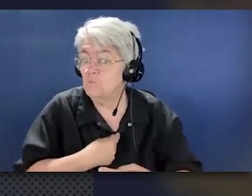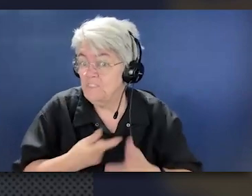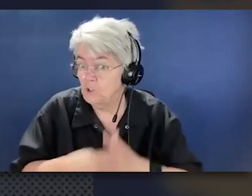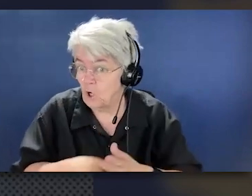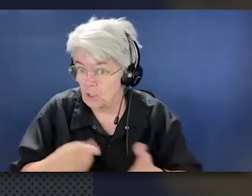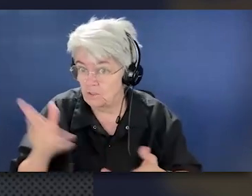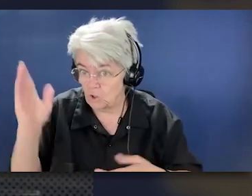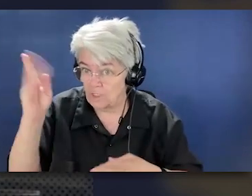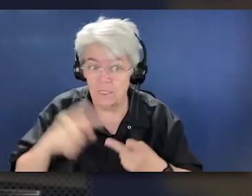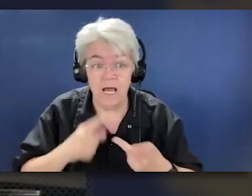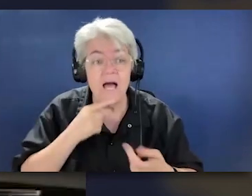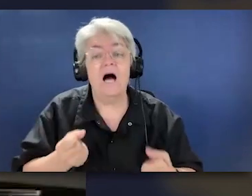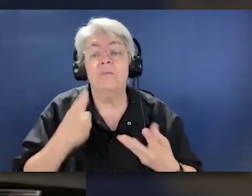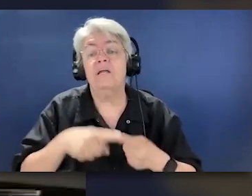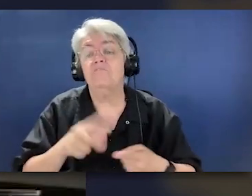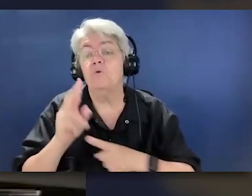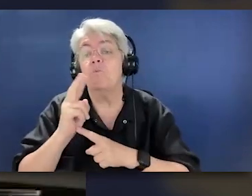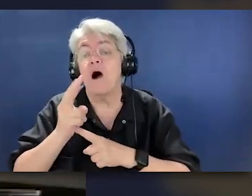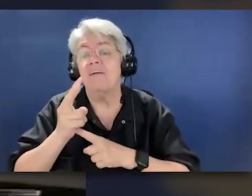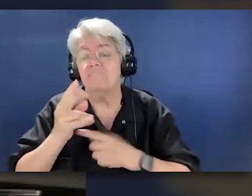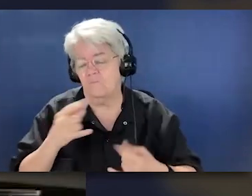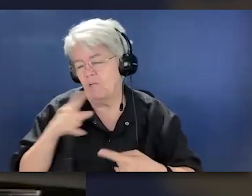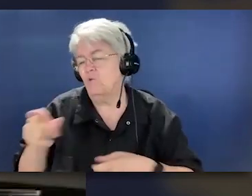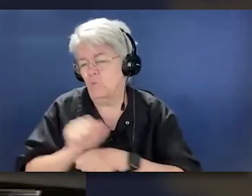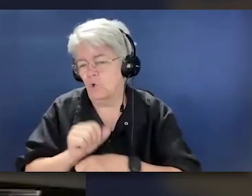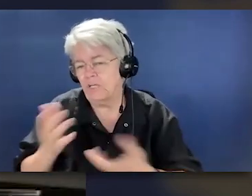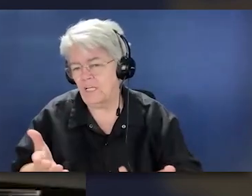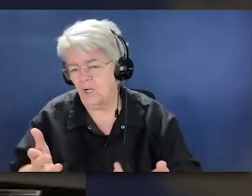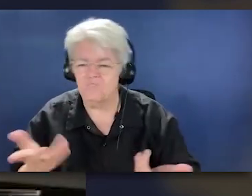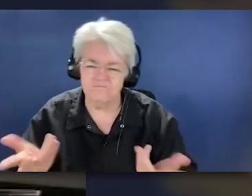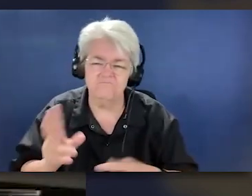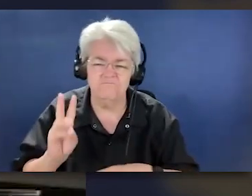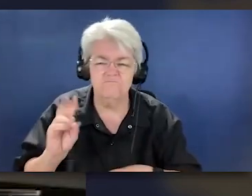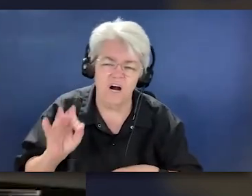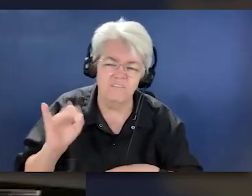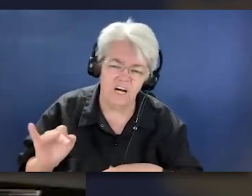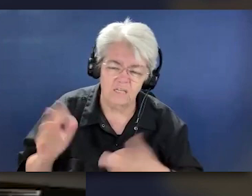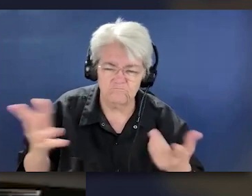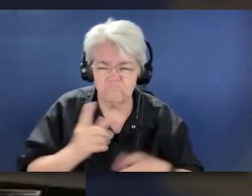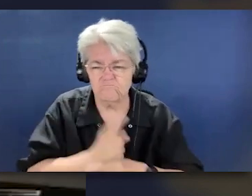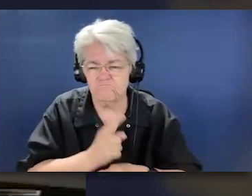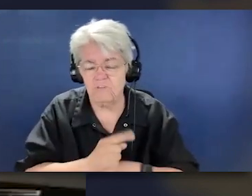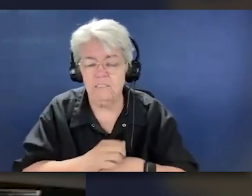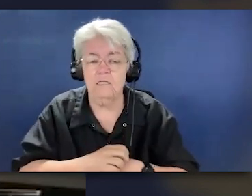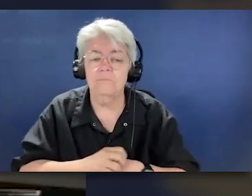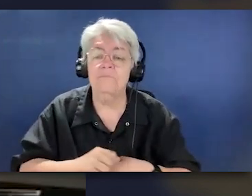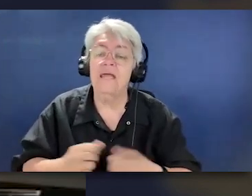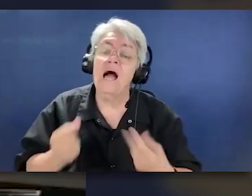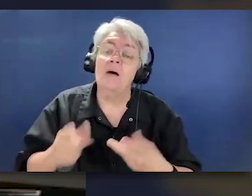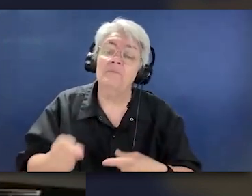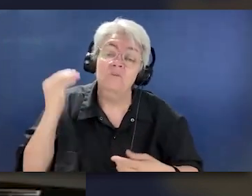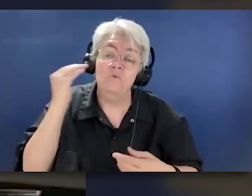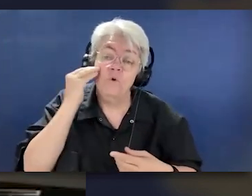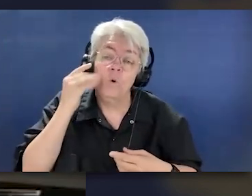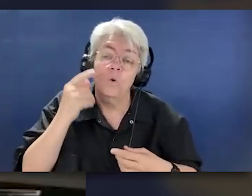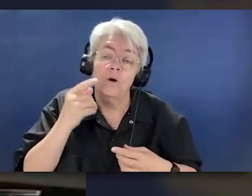many of you are on the Wi-Fi now? You work here. Fair. How many of you know who sees what you put